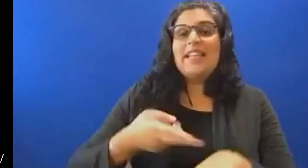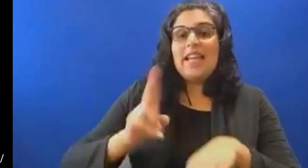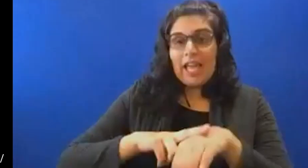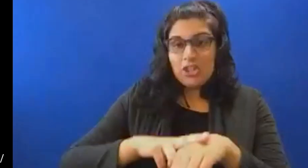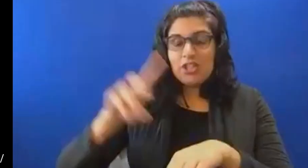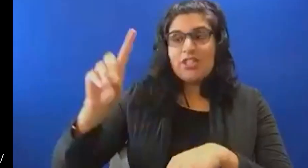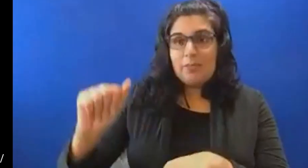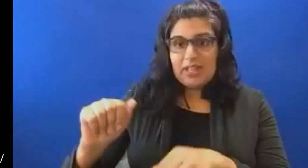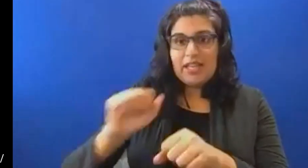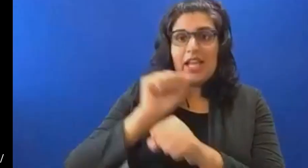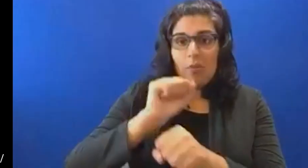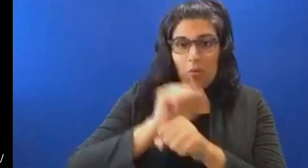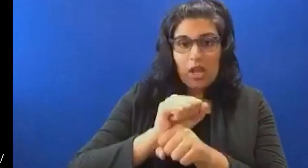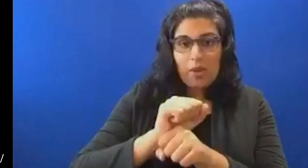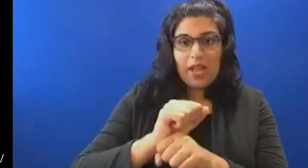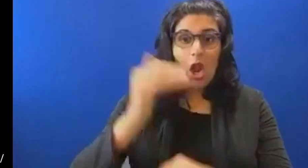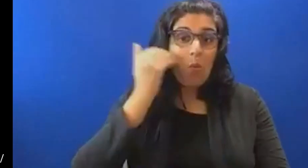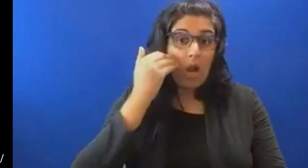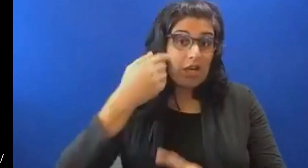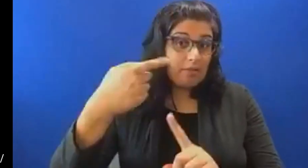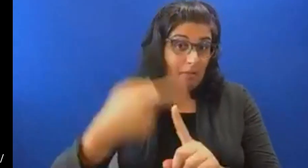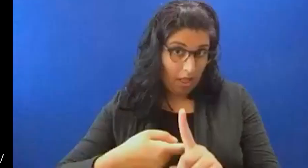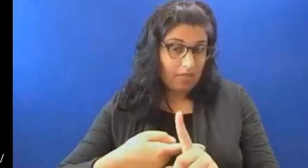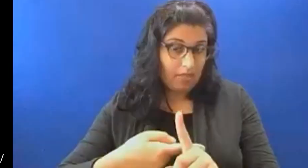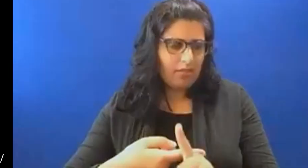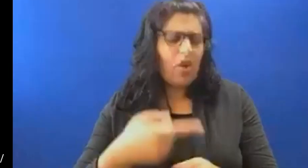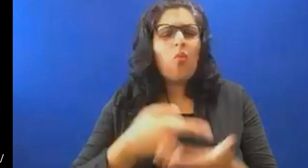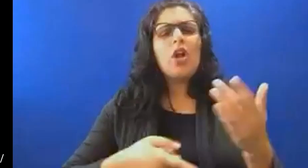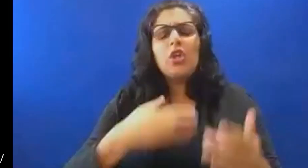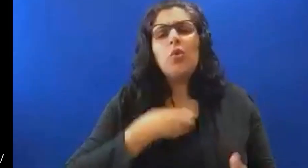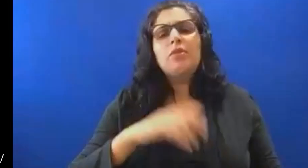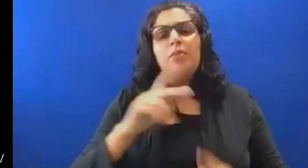What do you wish people would become more aware of?